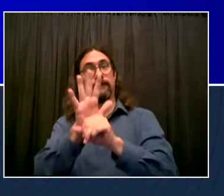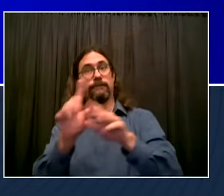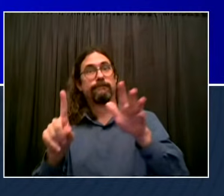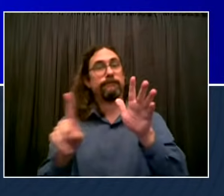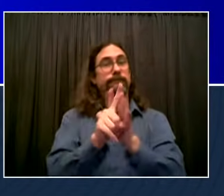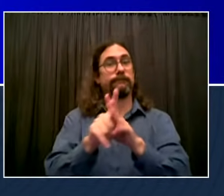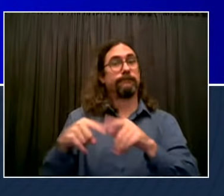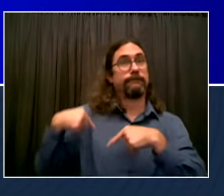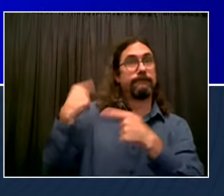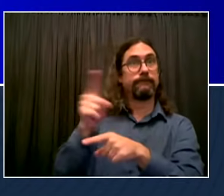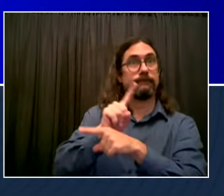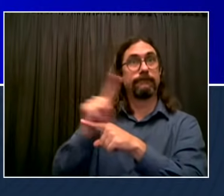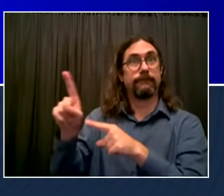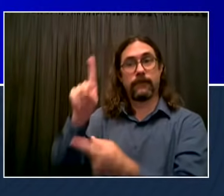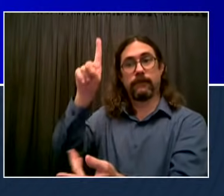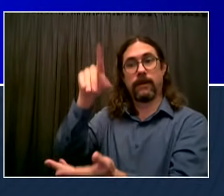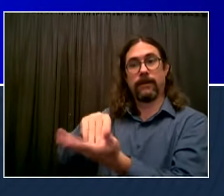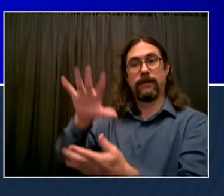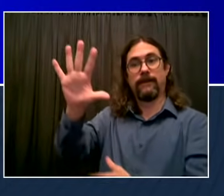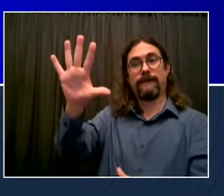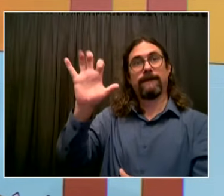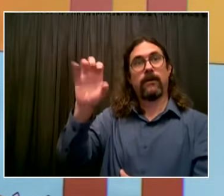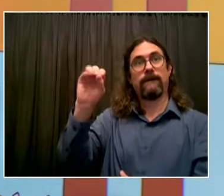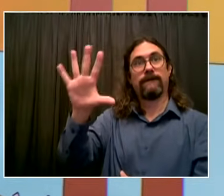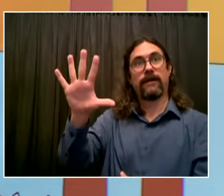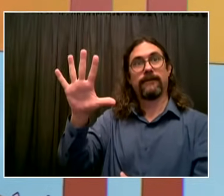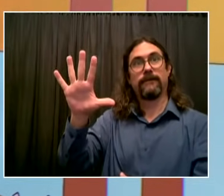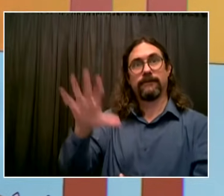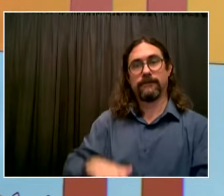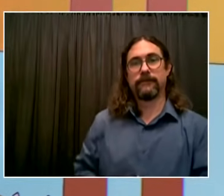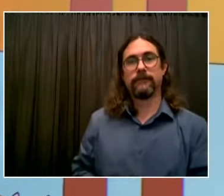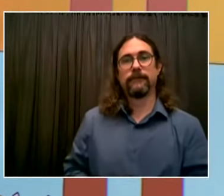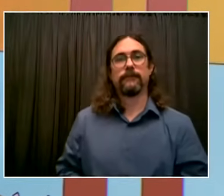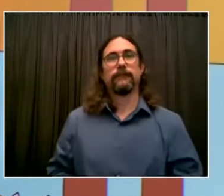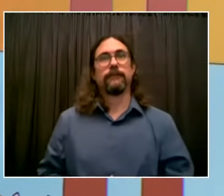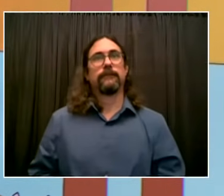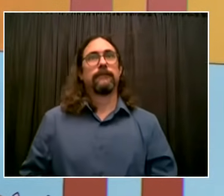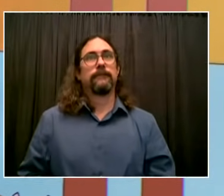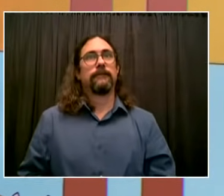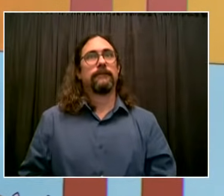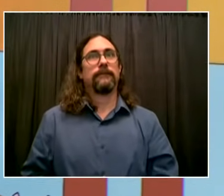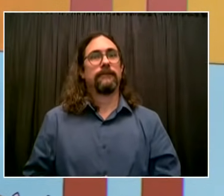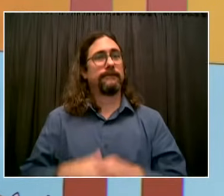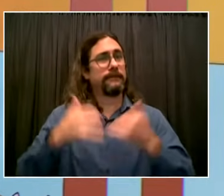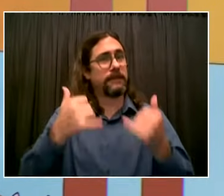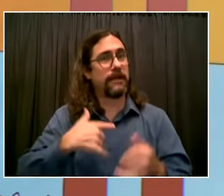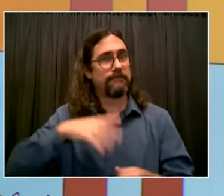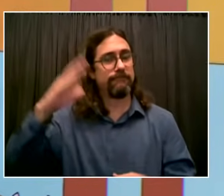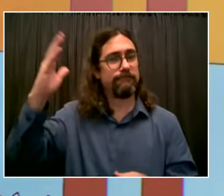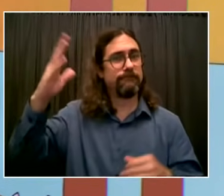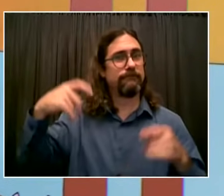AND NEW REPORTED CASES ON A SEVEN-DAY AVERAGE. TODAY'S REPORT